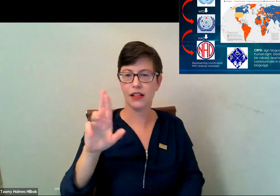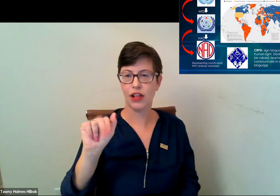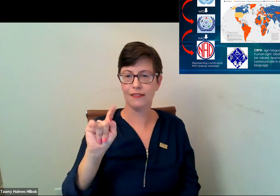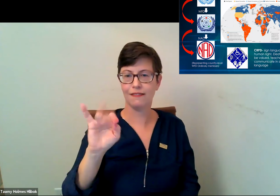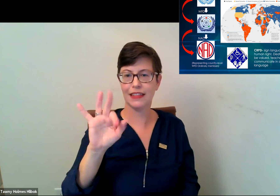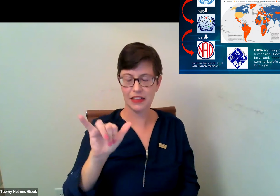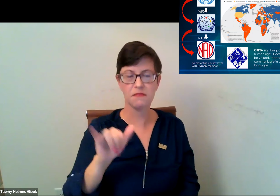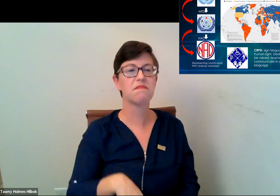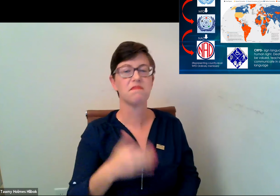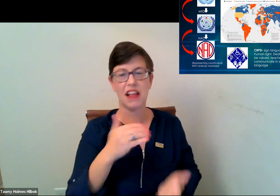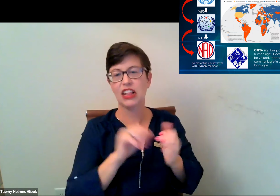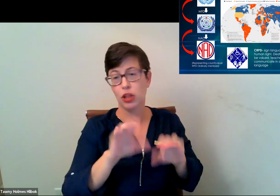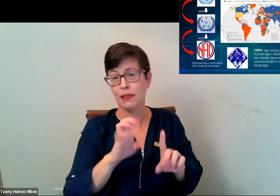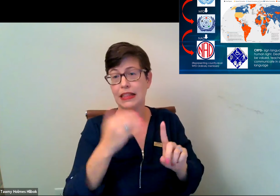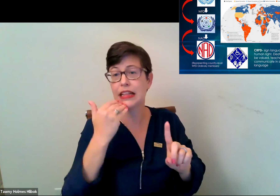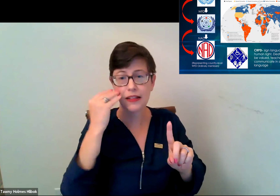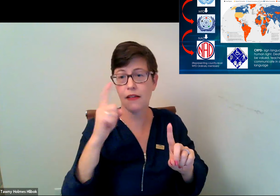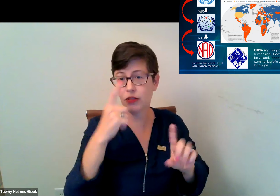Whereas ratification means that.